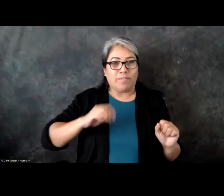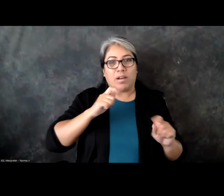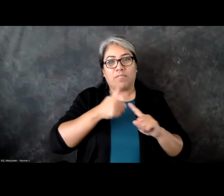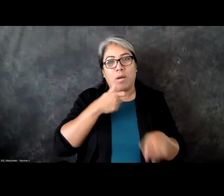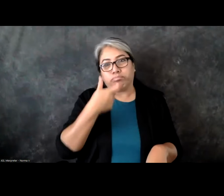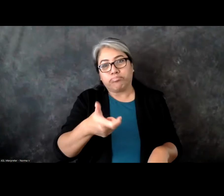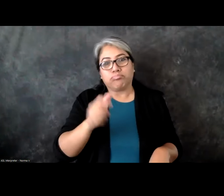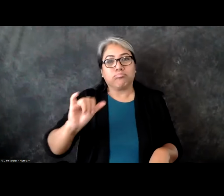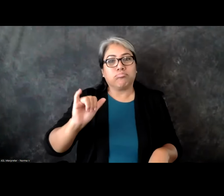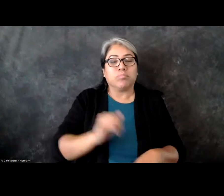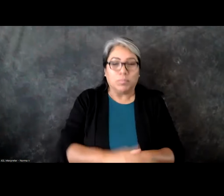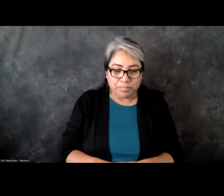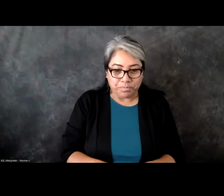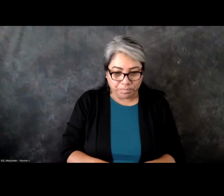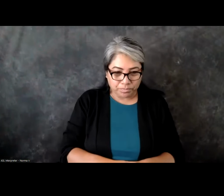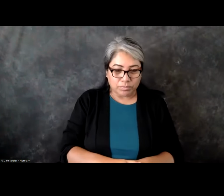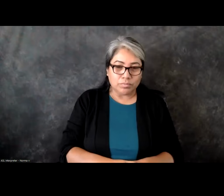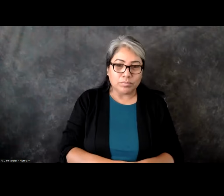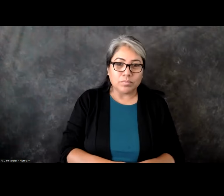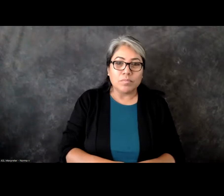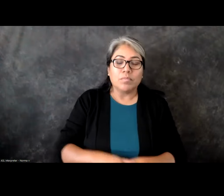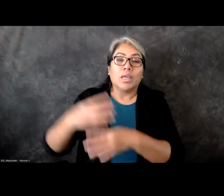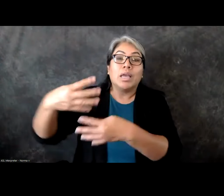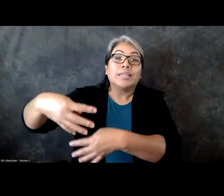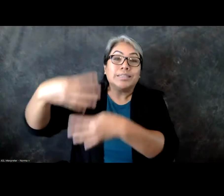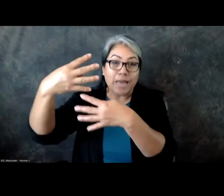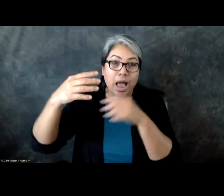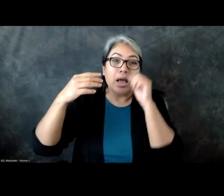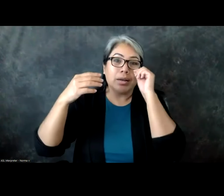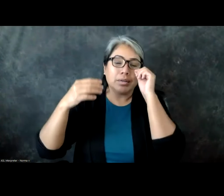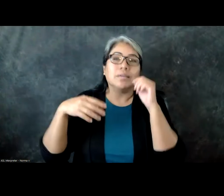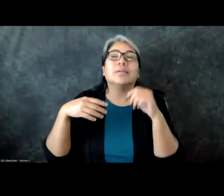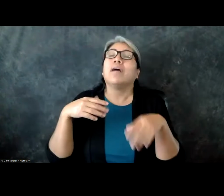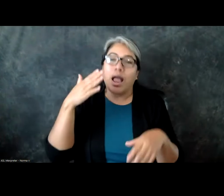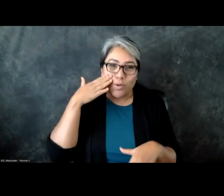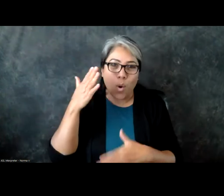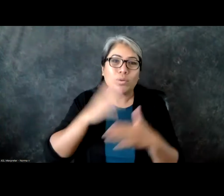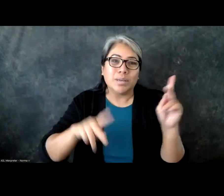So that we can really share this so that more people can